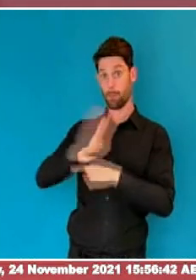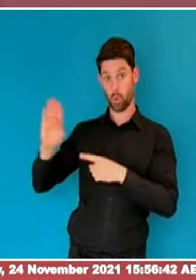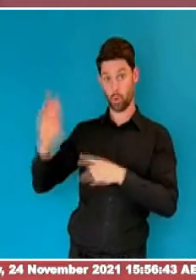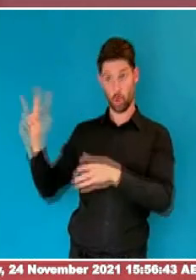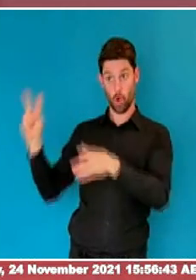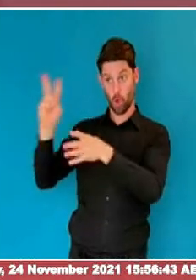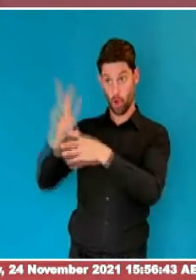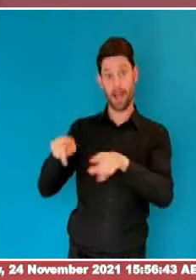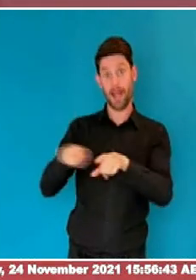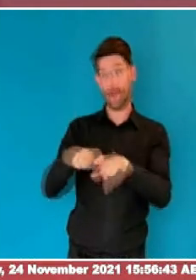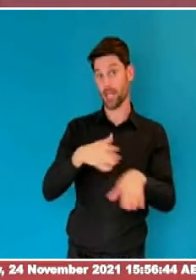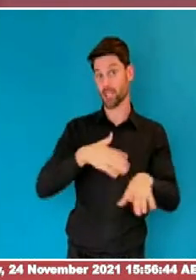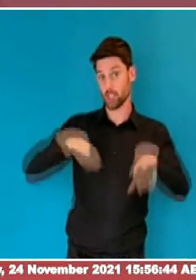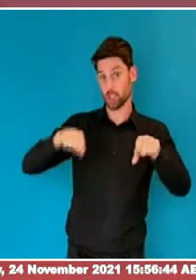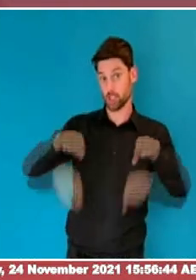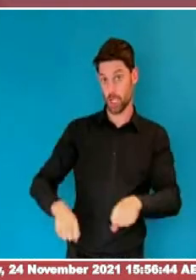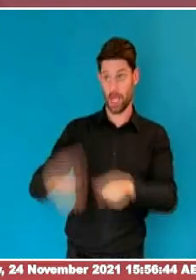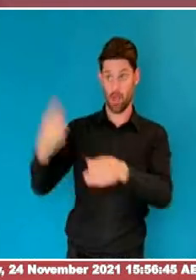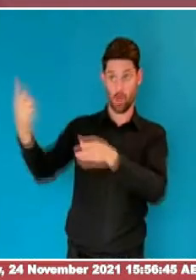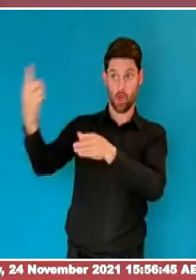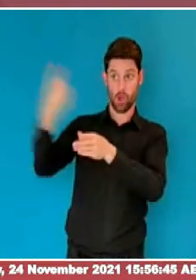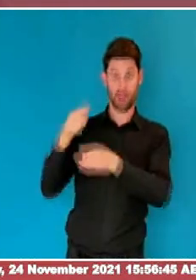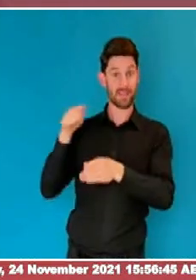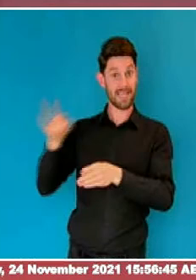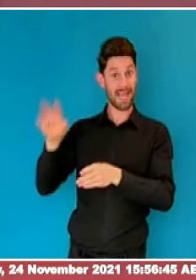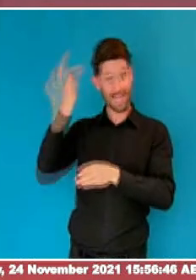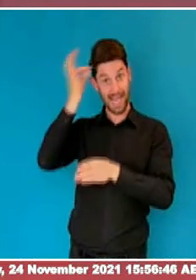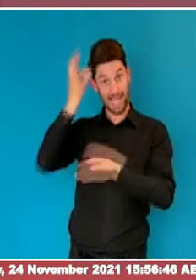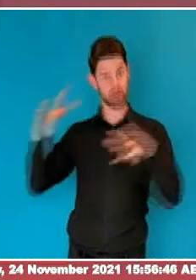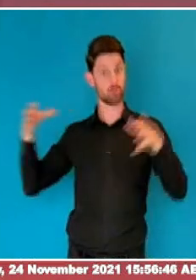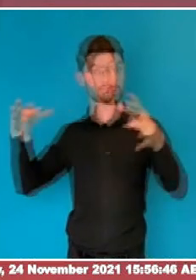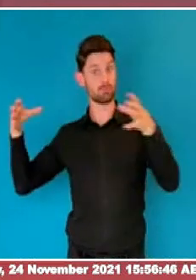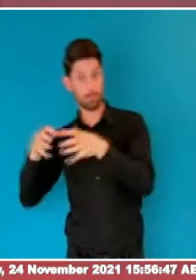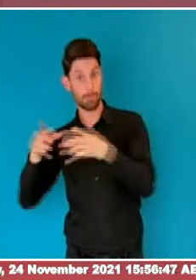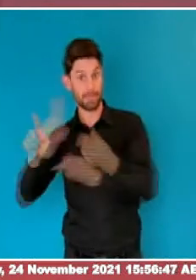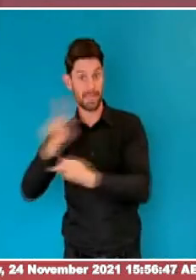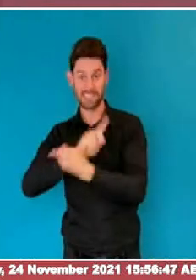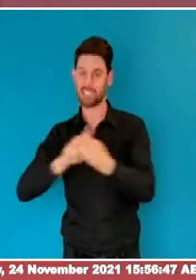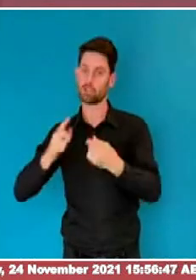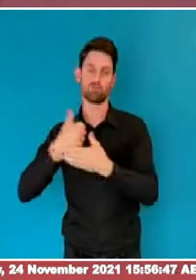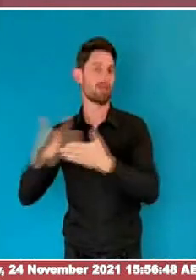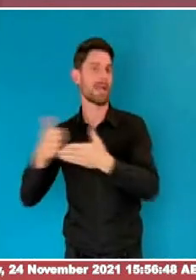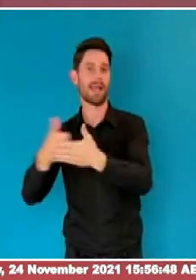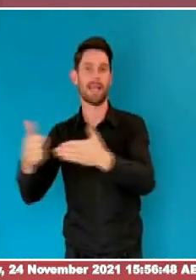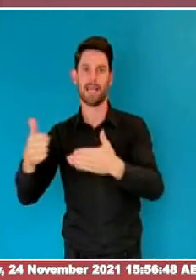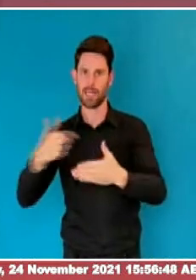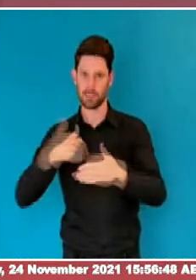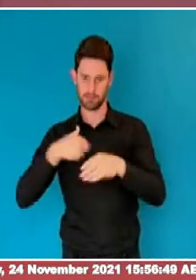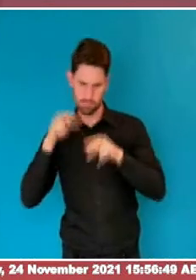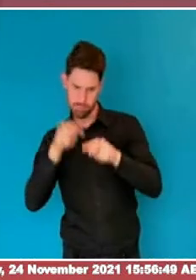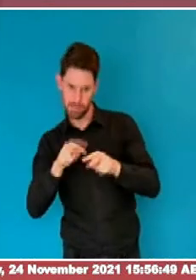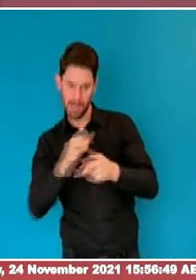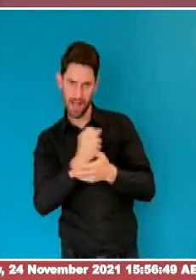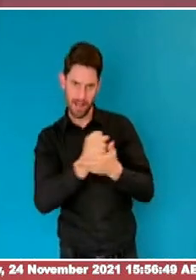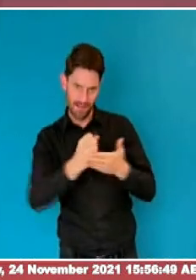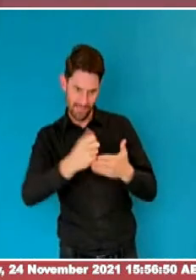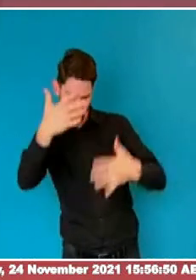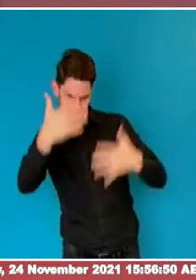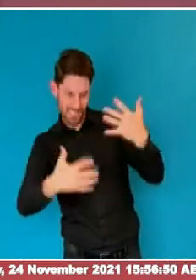on, and we hold that Council on a regular basis, and these are the numbers that we look at at Board level.